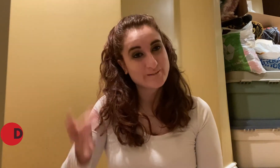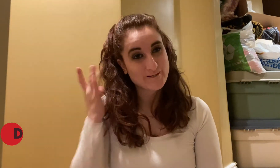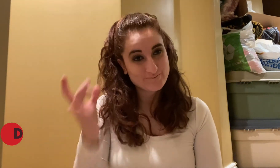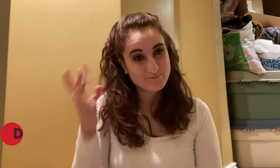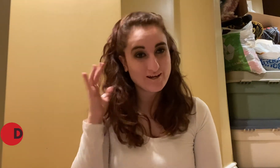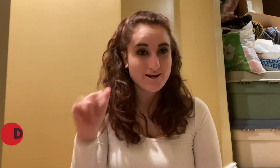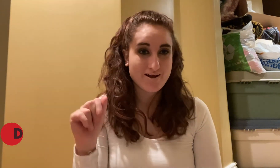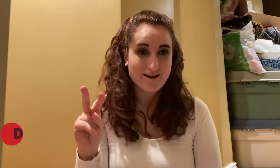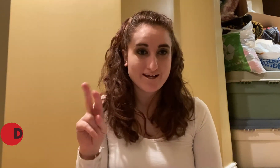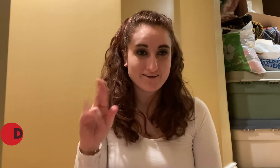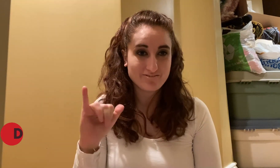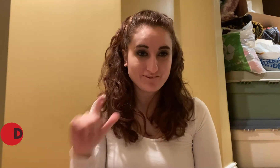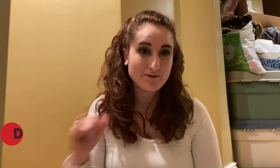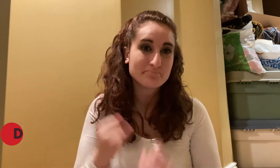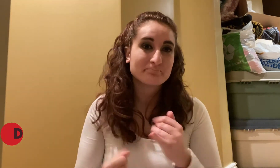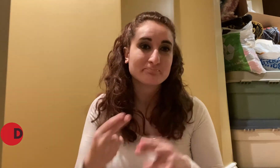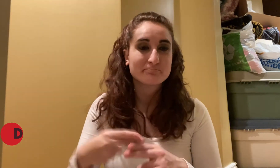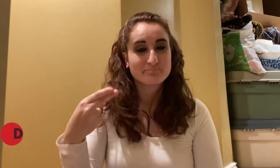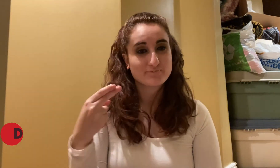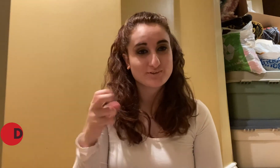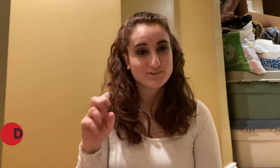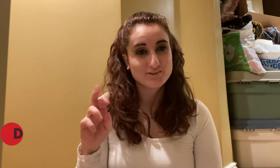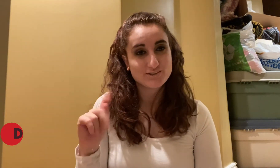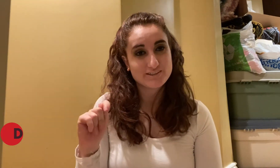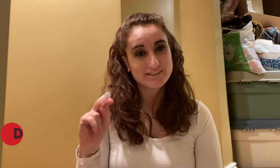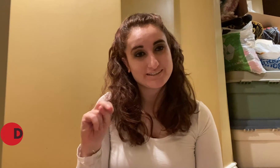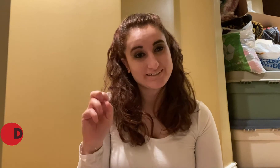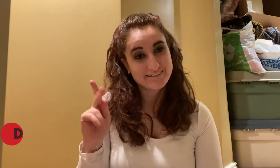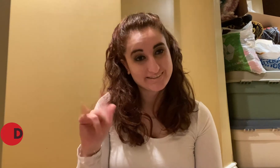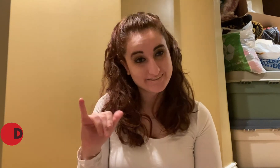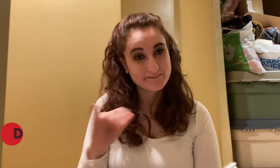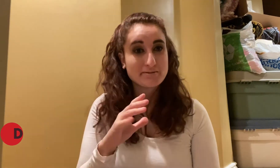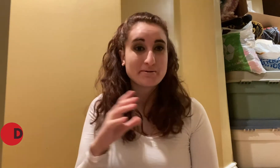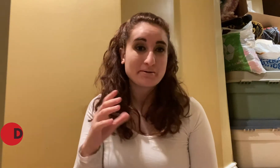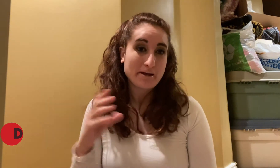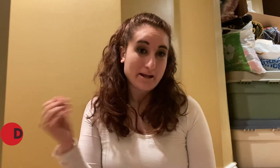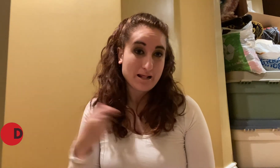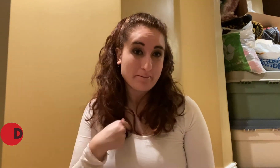I’m Avil Hertneky,